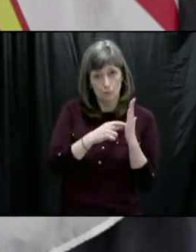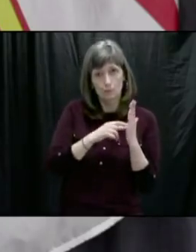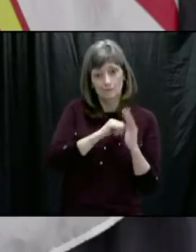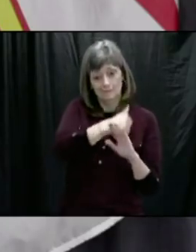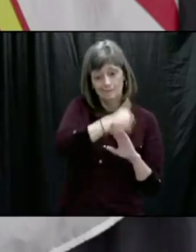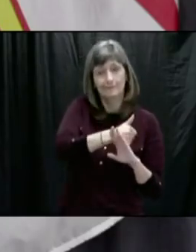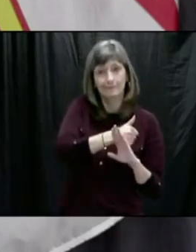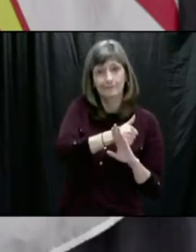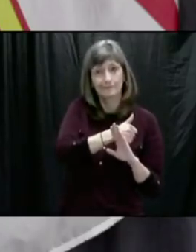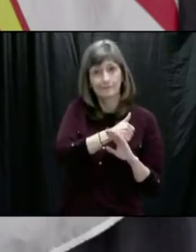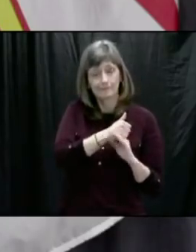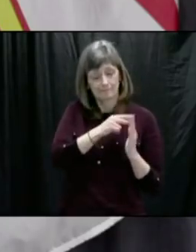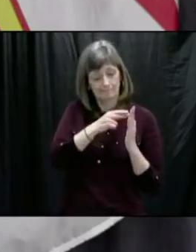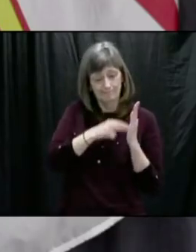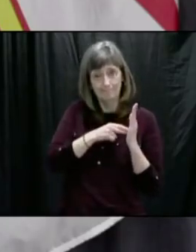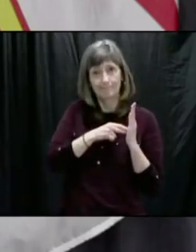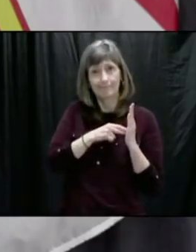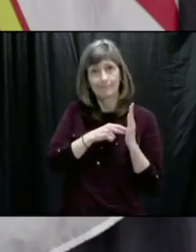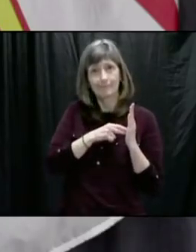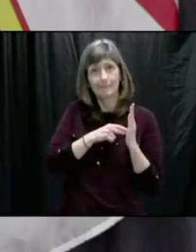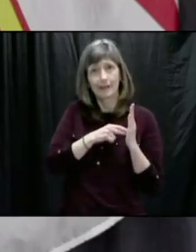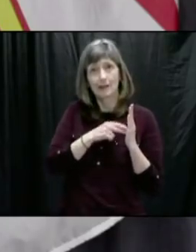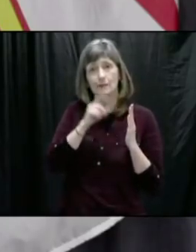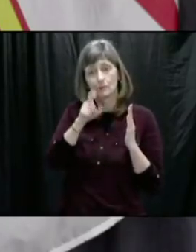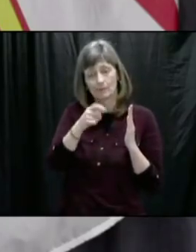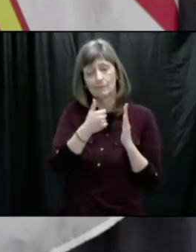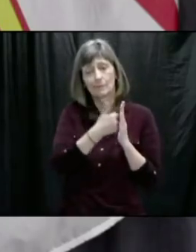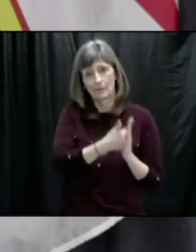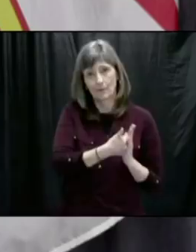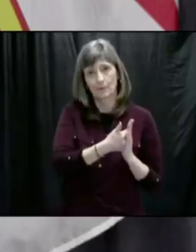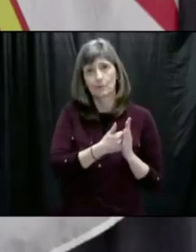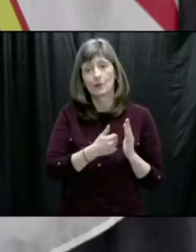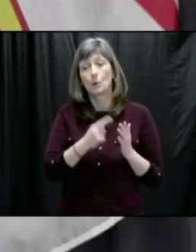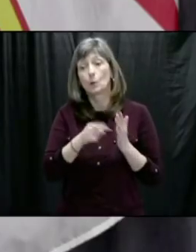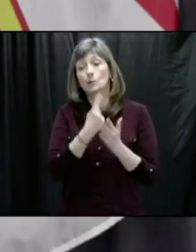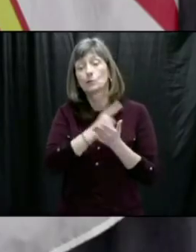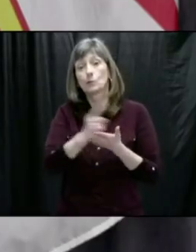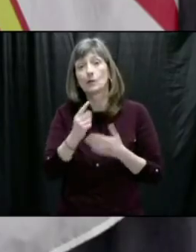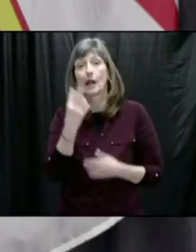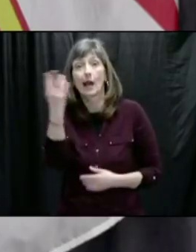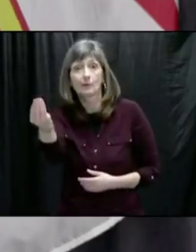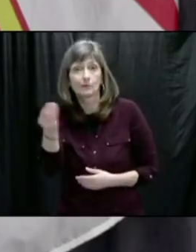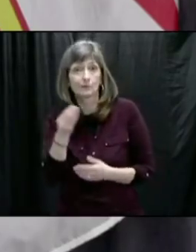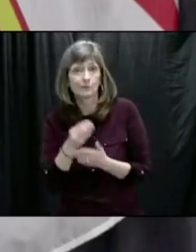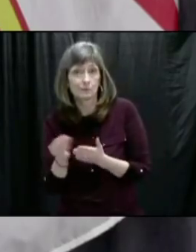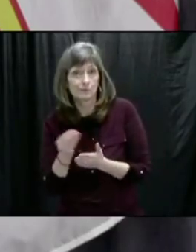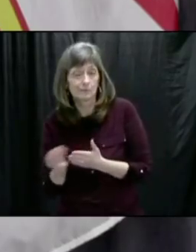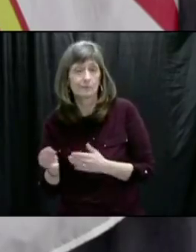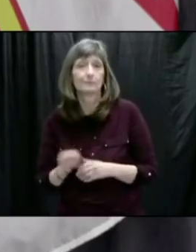WE PUT GUIDELINES IN PLACE AND WE'RE ASKING YOU TO FOLLOW THEM.